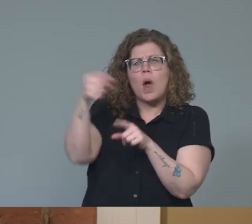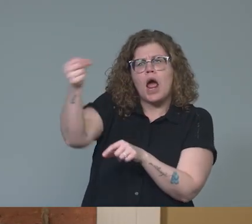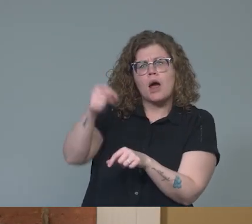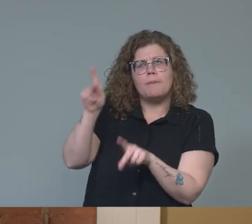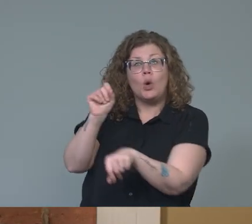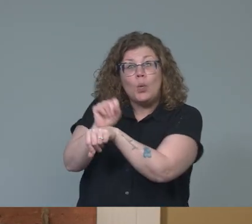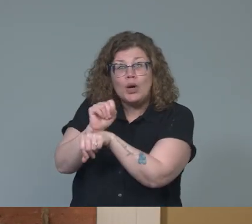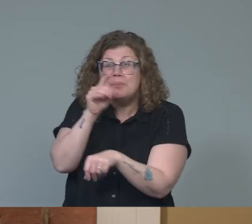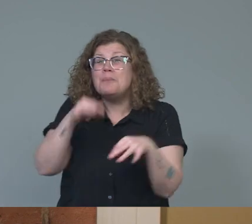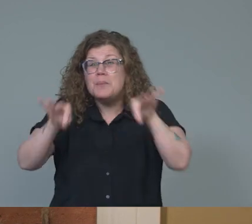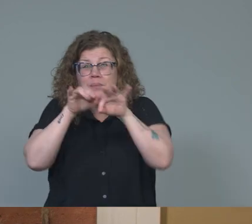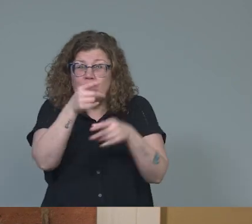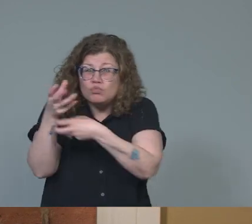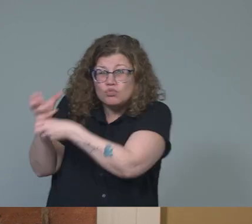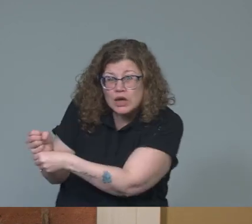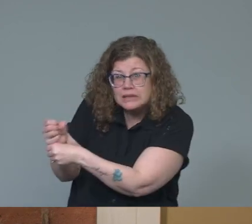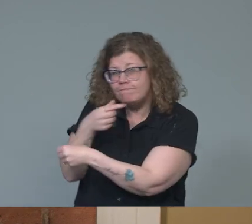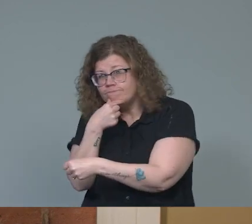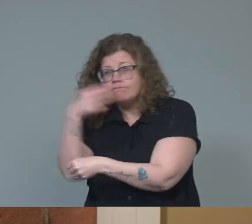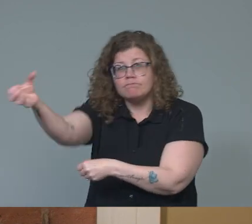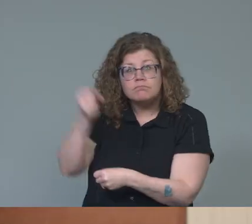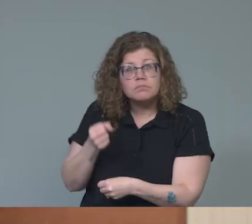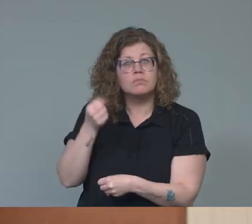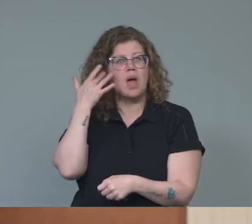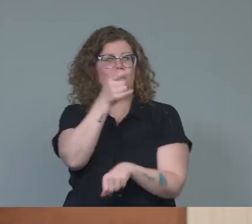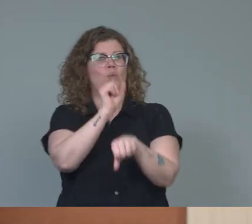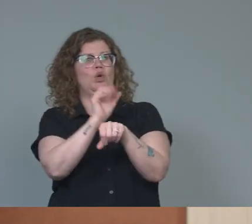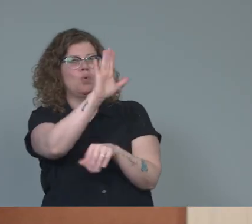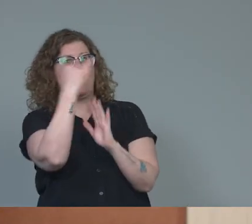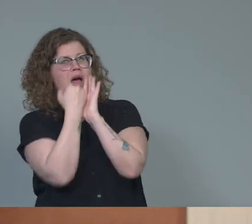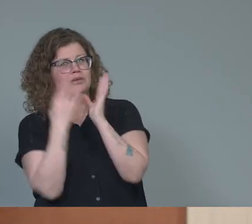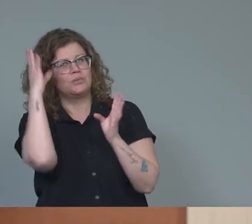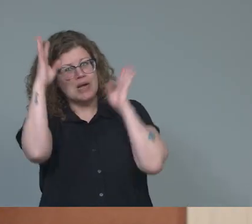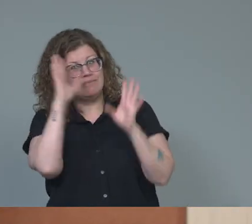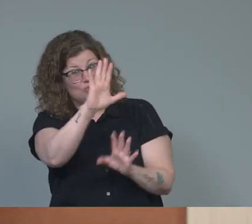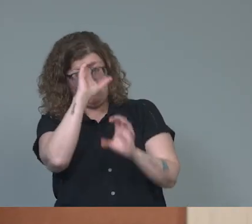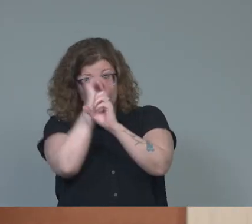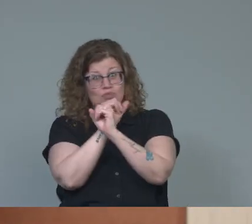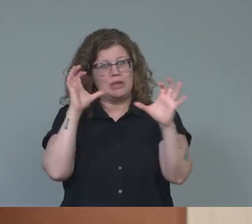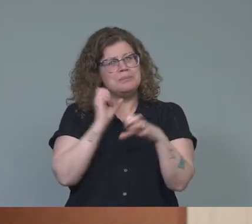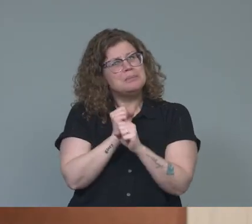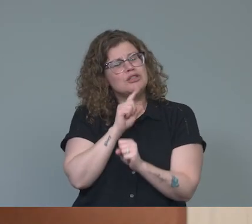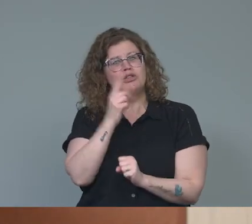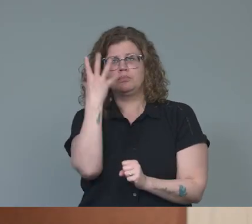that you need in order to support that detailed design process. Eventually, what happens over time is you develop relationships